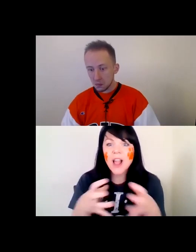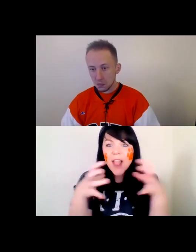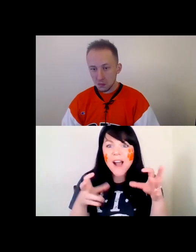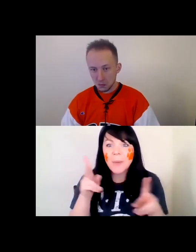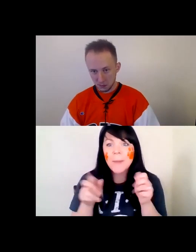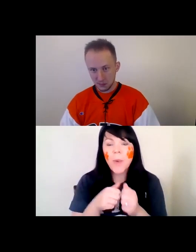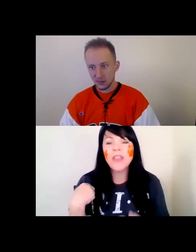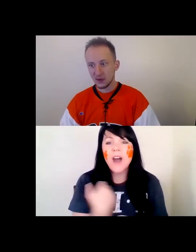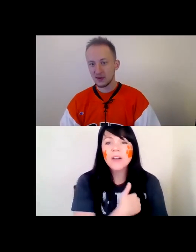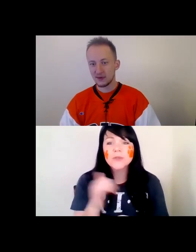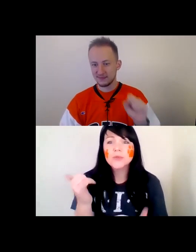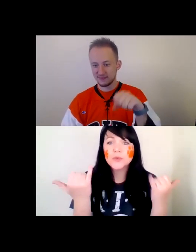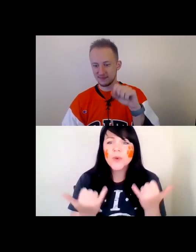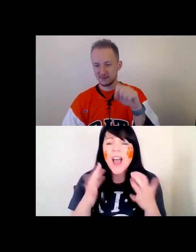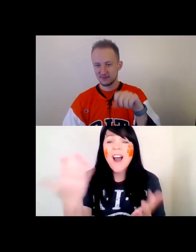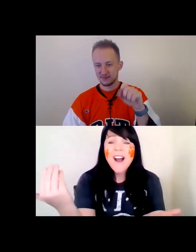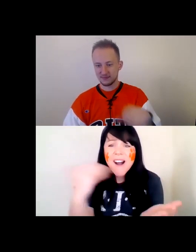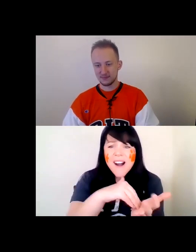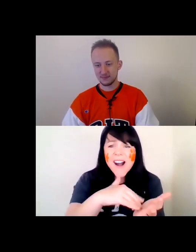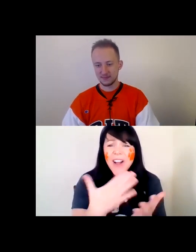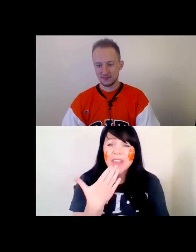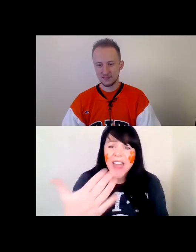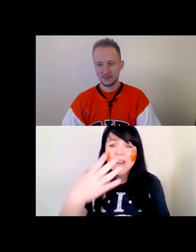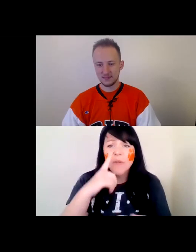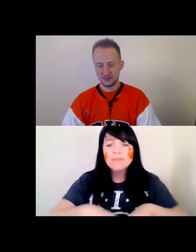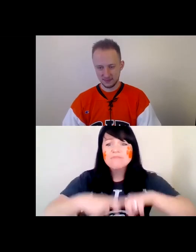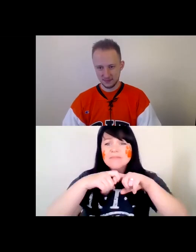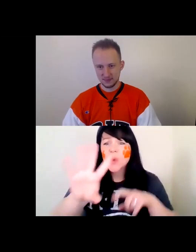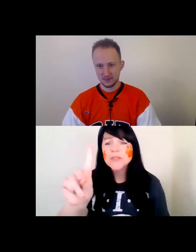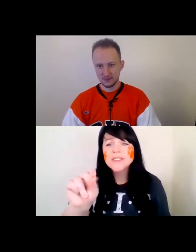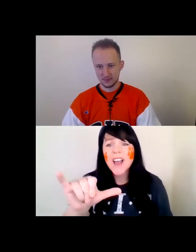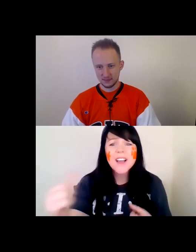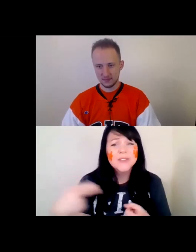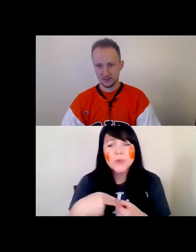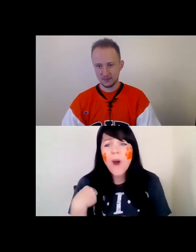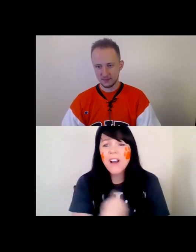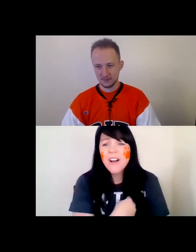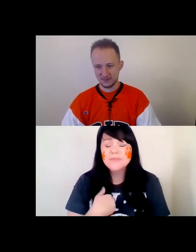Michelle: Yeah, we have a lot of people here today. Thank you for taking a break in your day to join us.